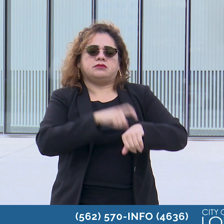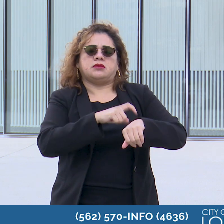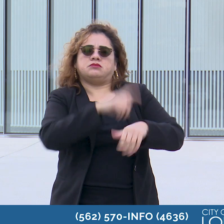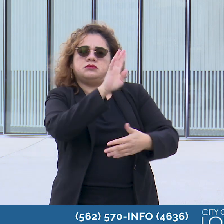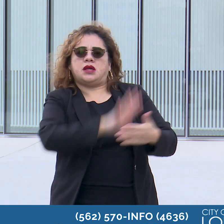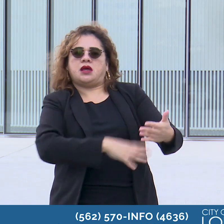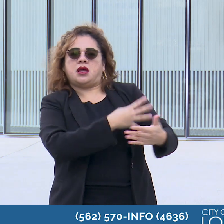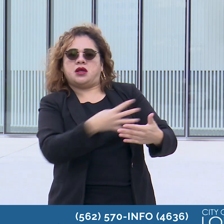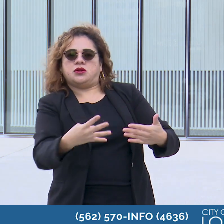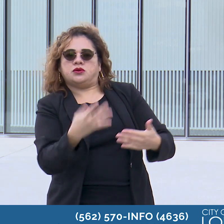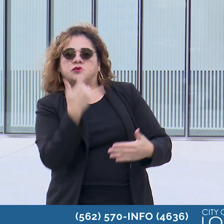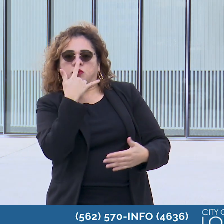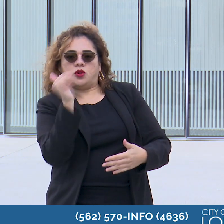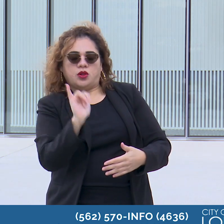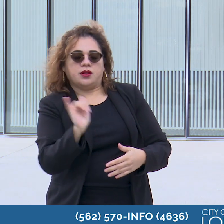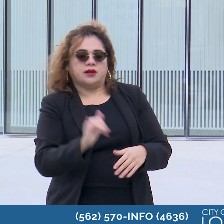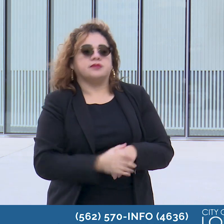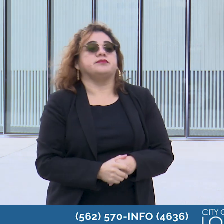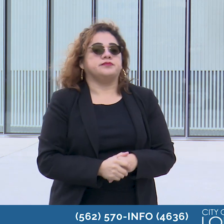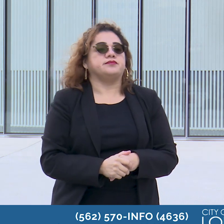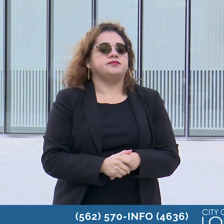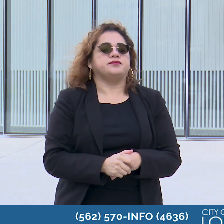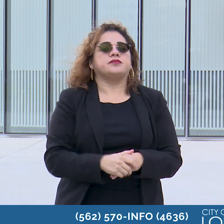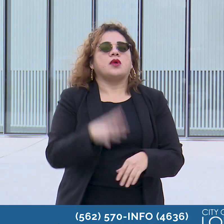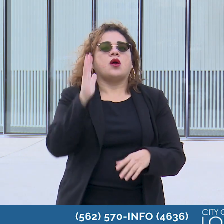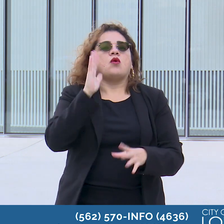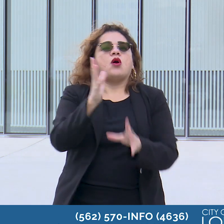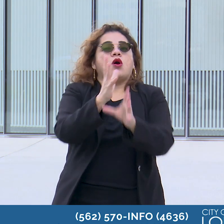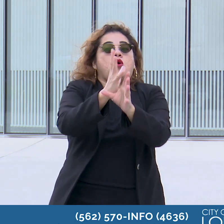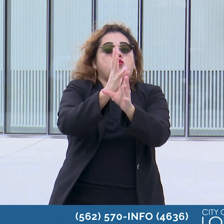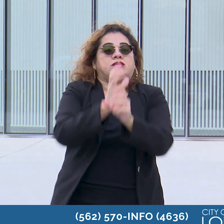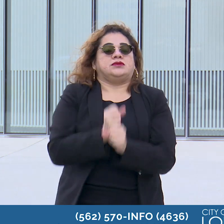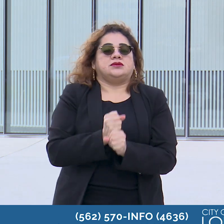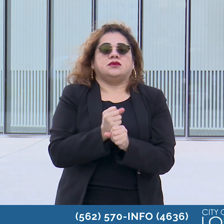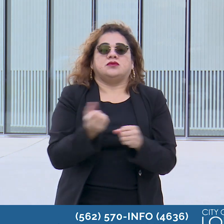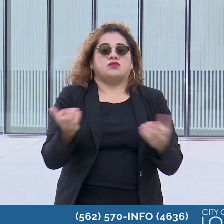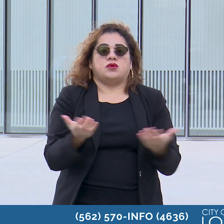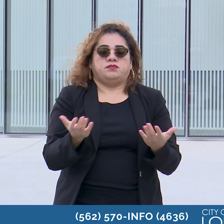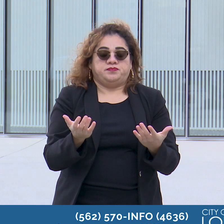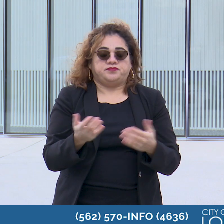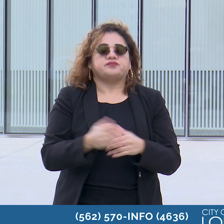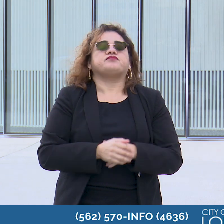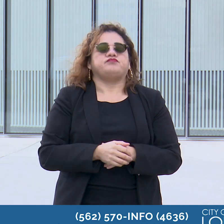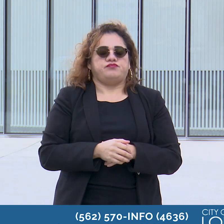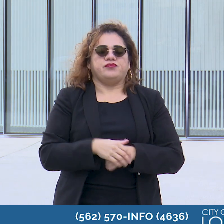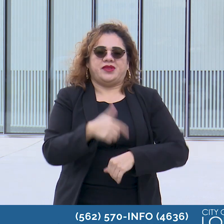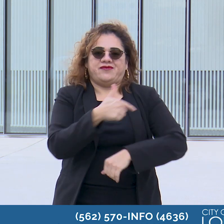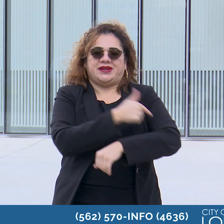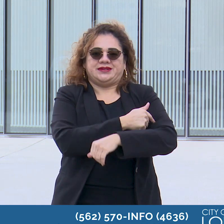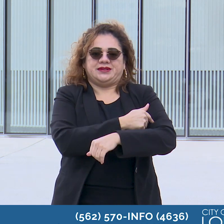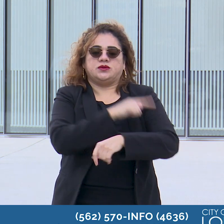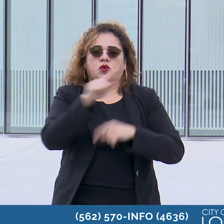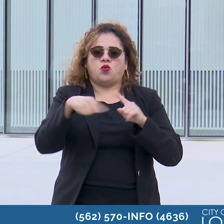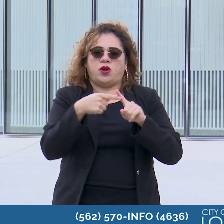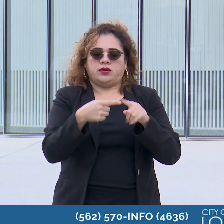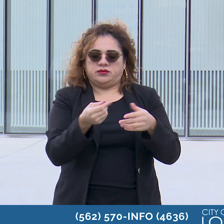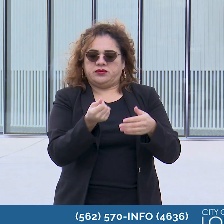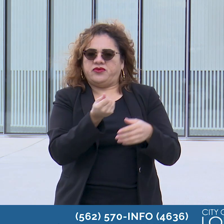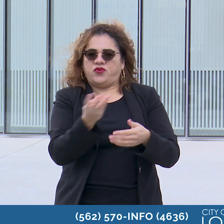Let me begin by saying that we will be receiving in just these next few weeks both the Pfizer